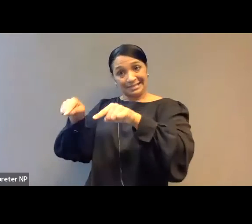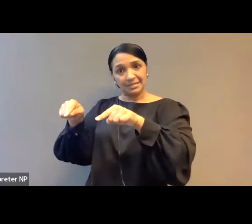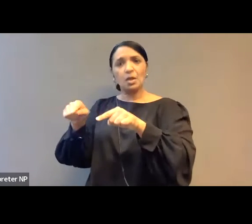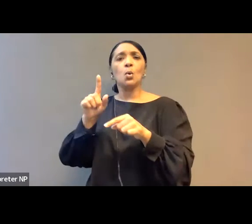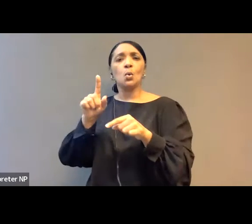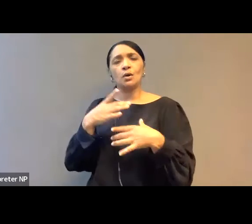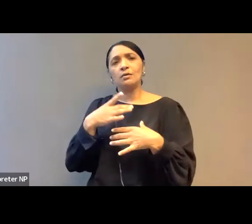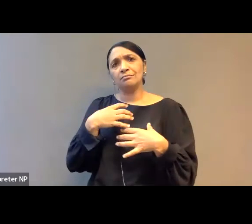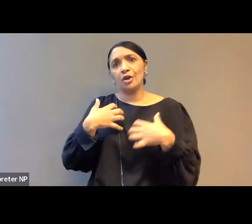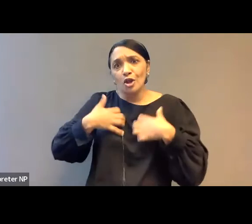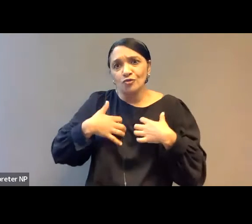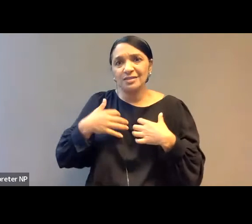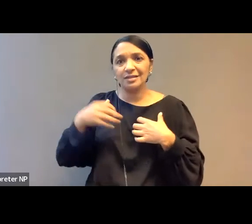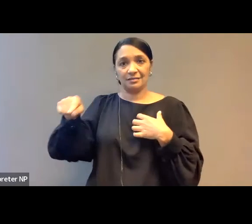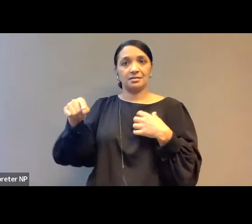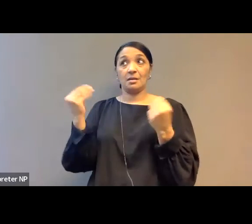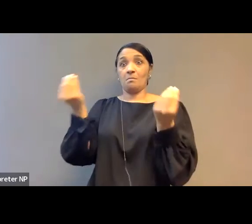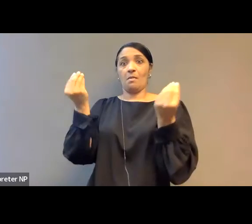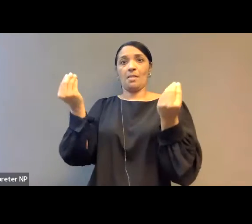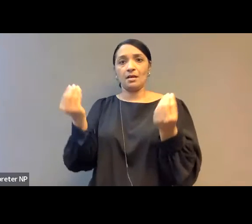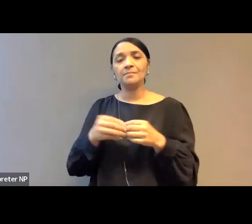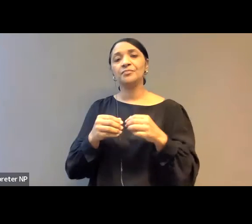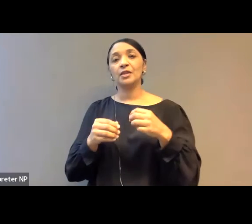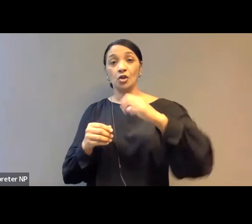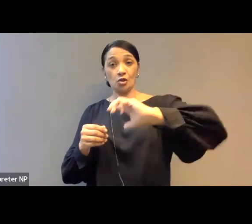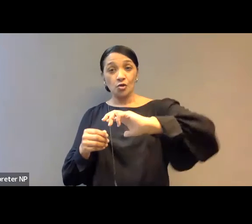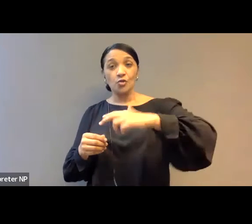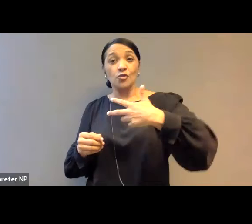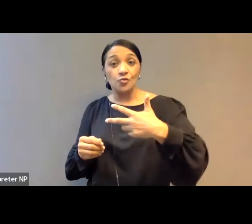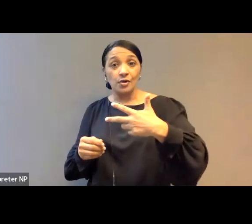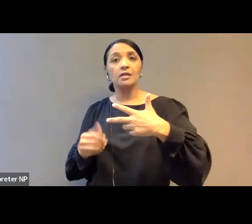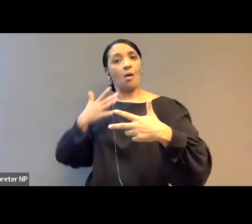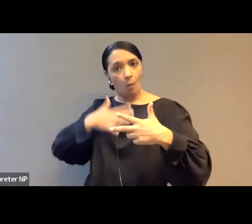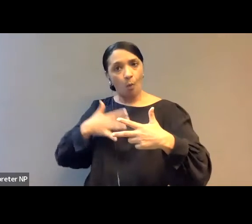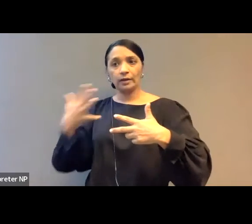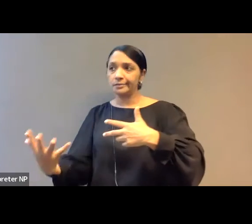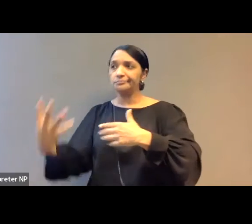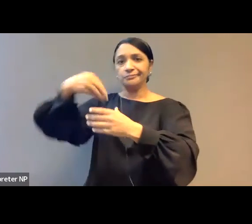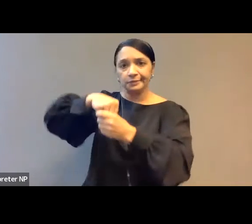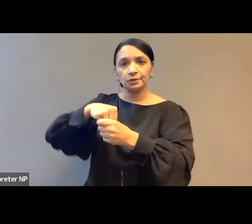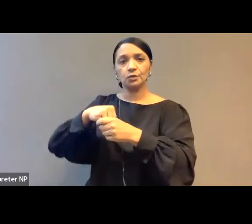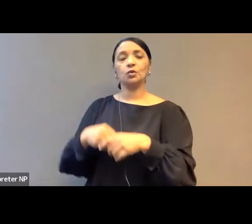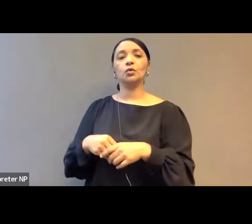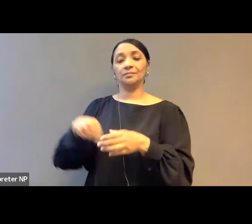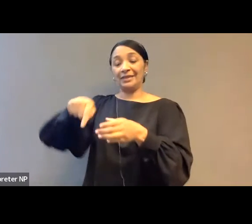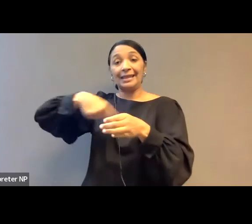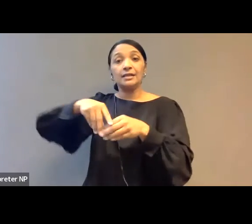interesting and popular file, 3 other committees joined to give opinions: the Internal Market Committee,